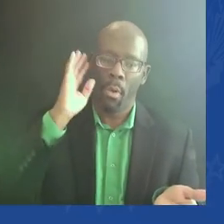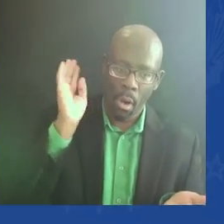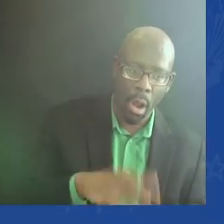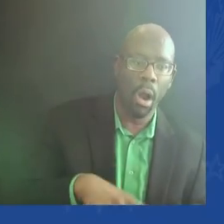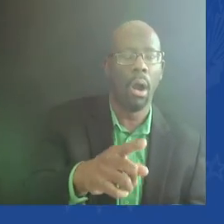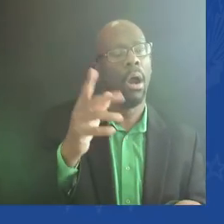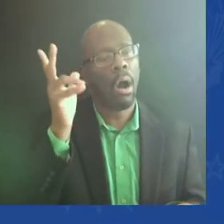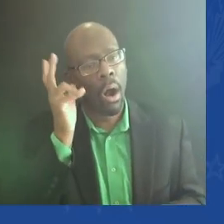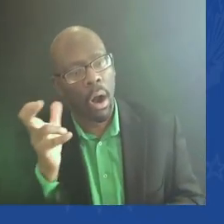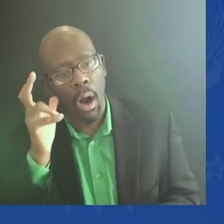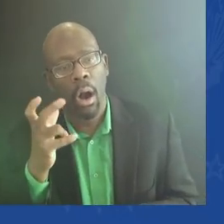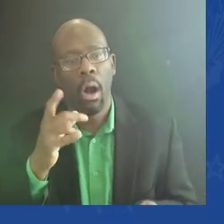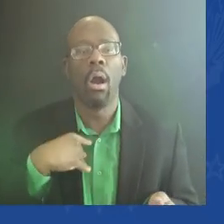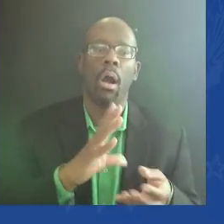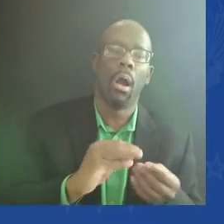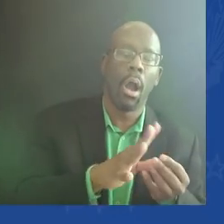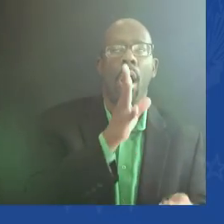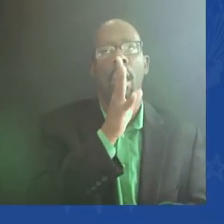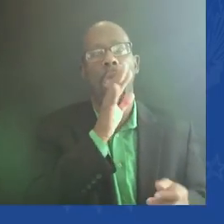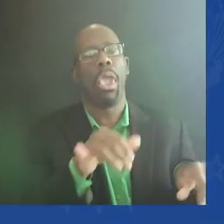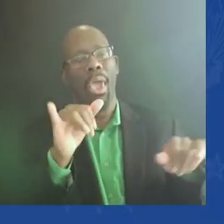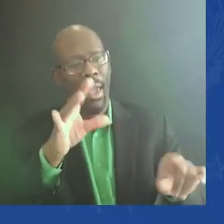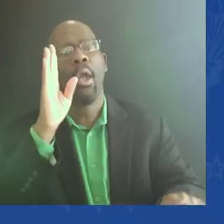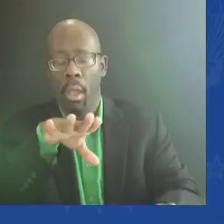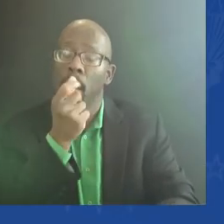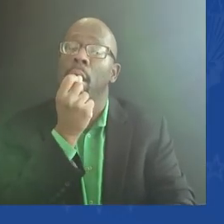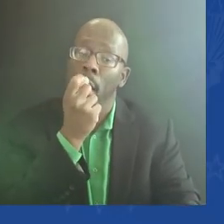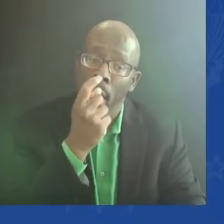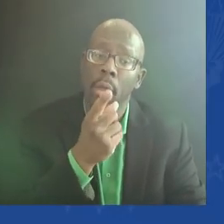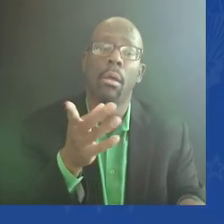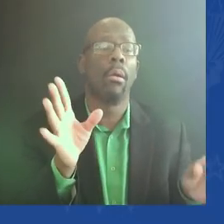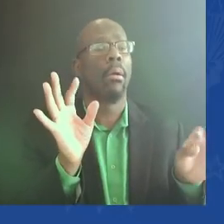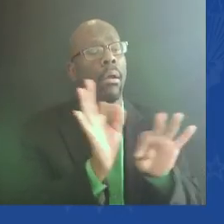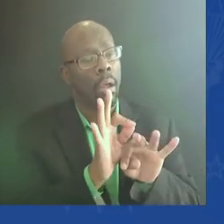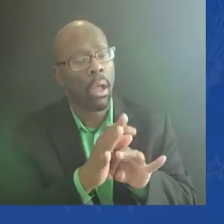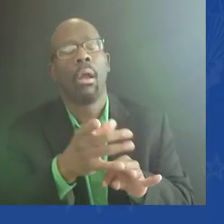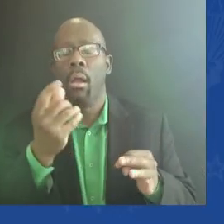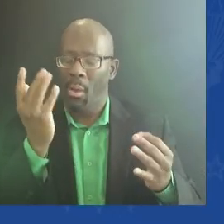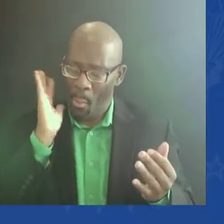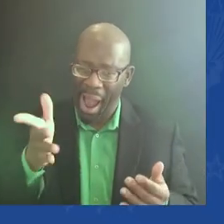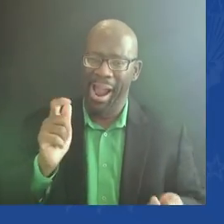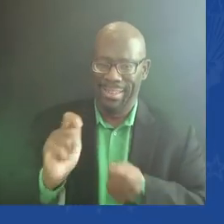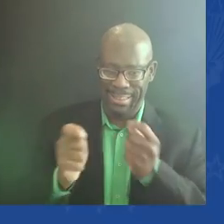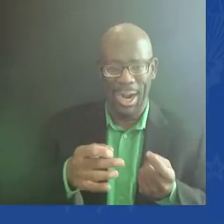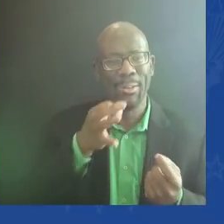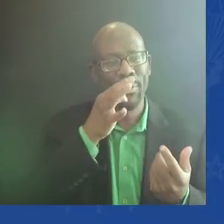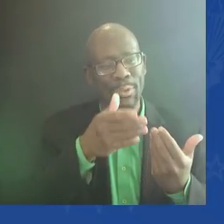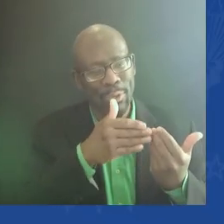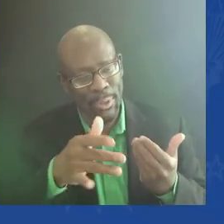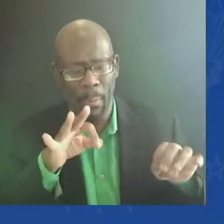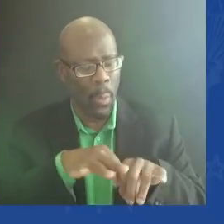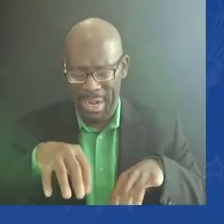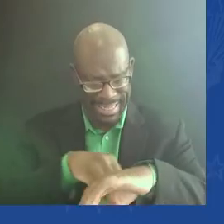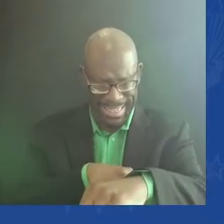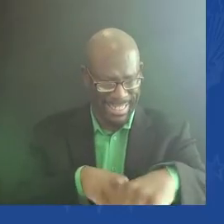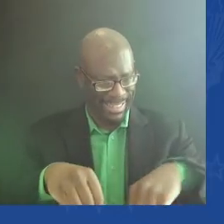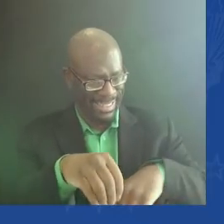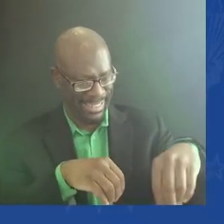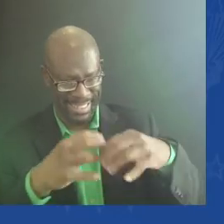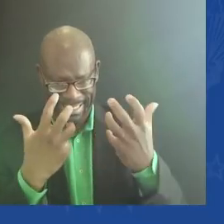So much is changing. So many pieces on the table are moving. And how they get resettled depends upon the judgments